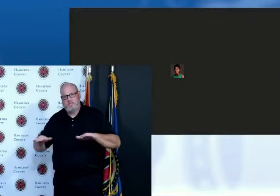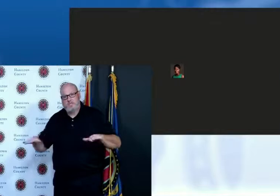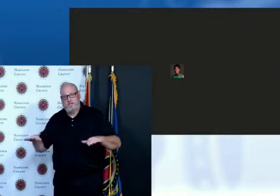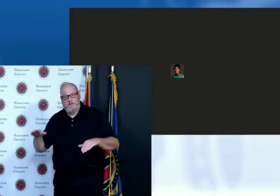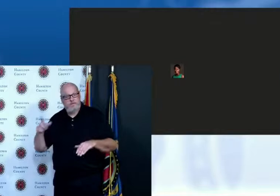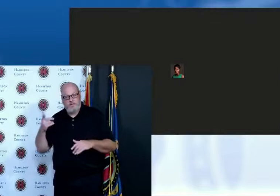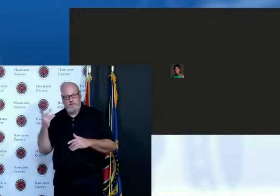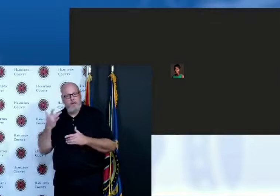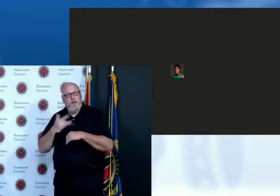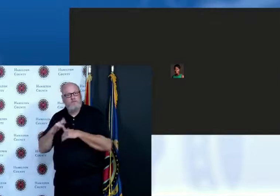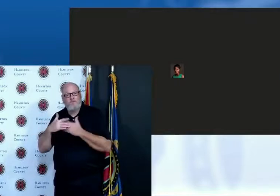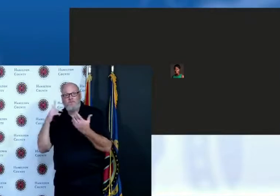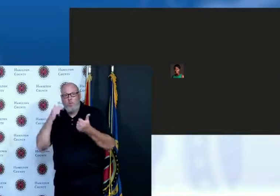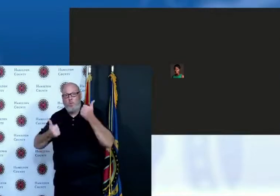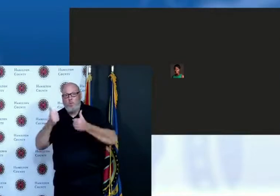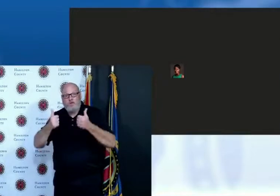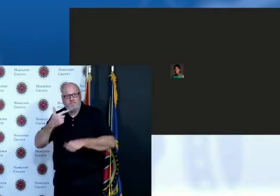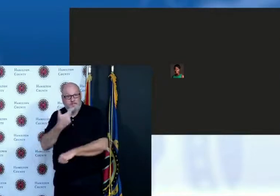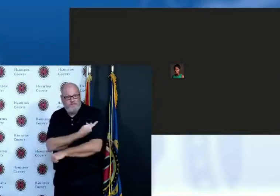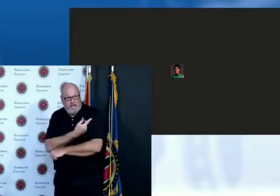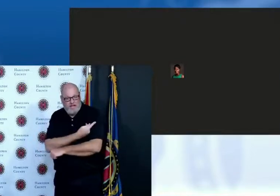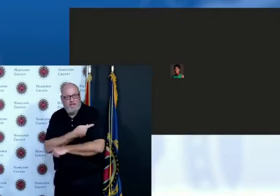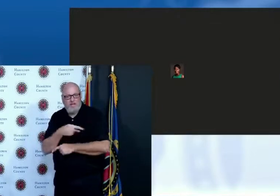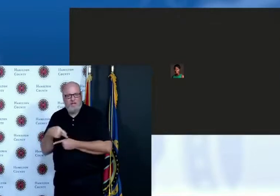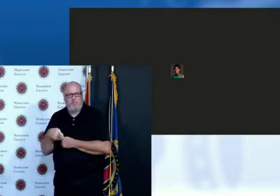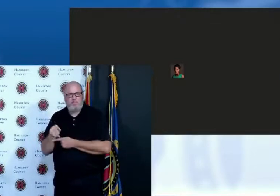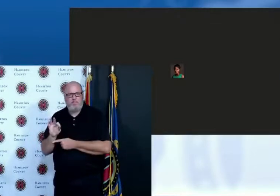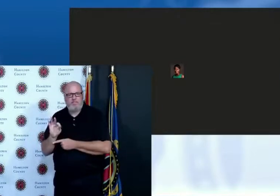do you think that is before you guys start actually going into the school buildings